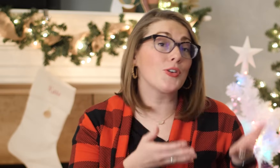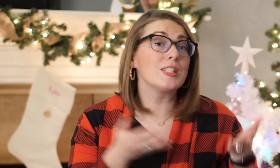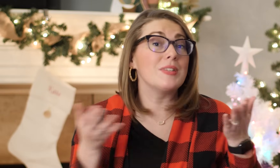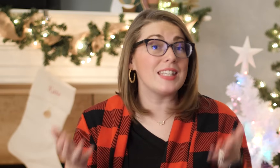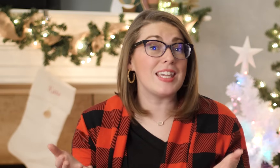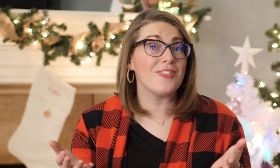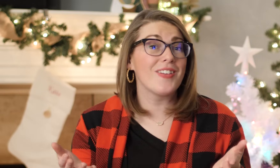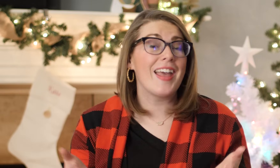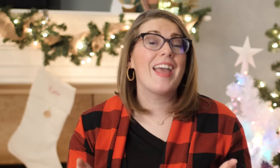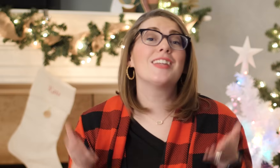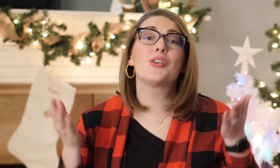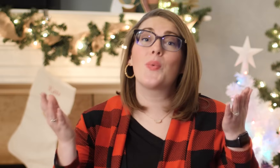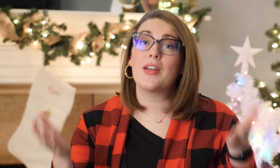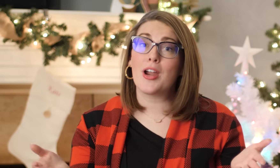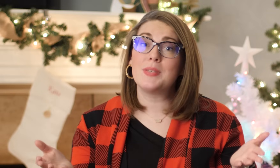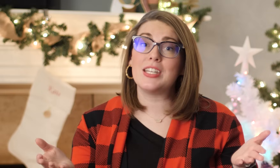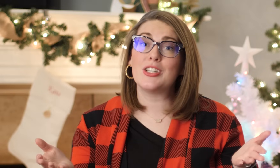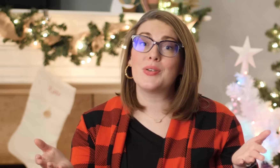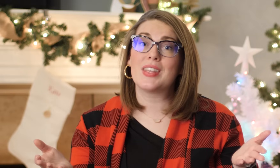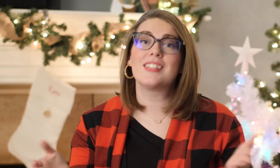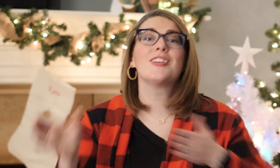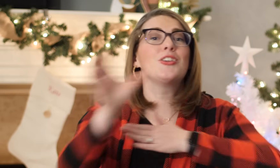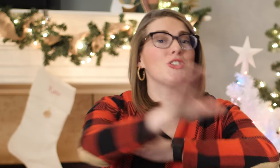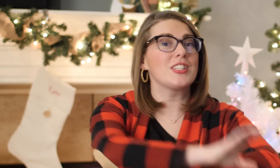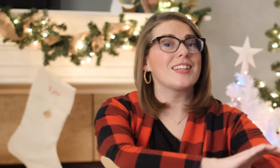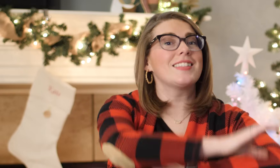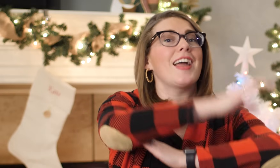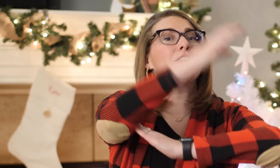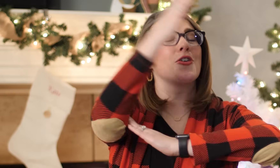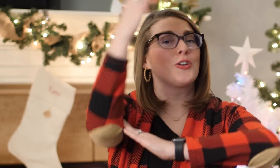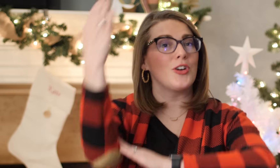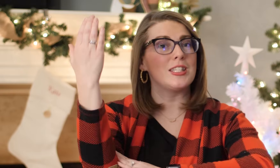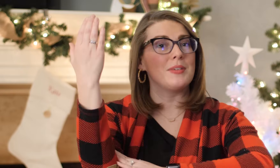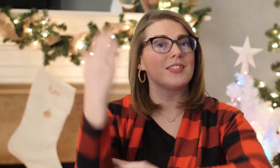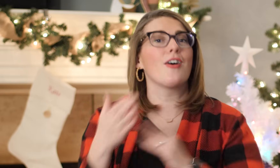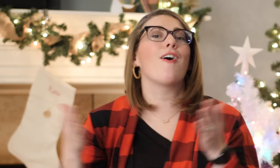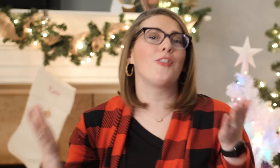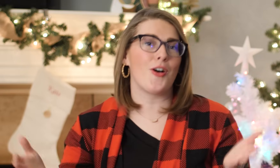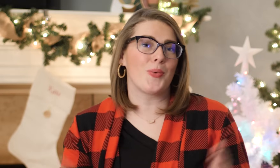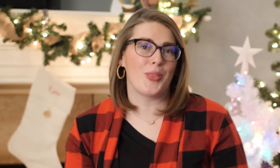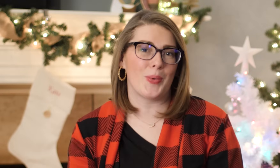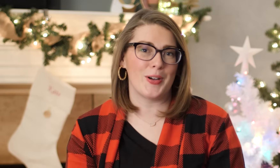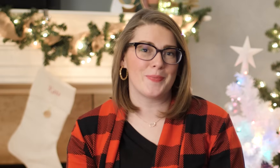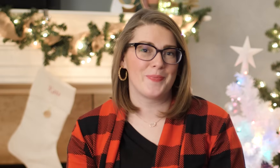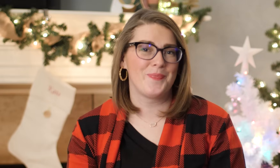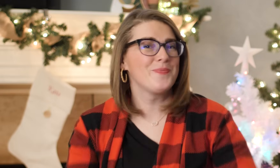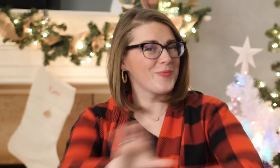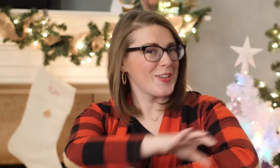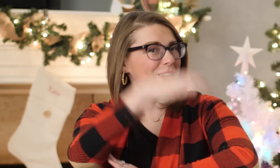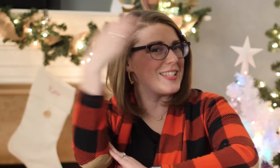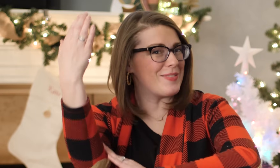Christmas Eve, and so whenever I'm teaching you this, you're just gonna sign Christmas along with the word. CHRISTMAS